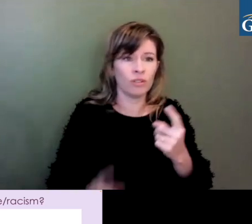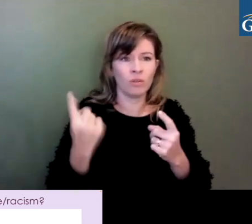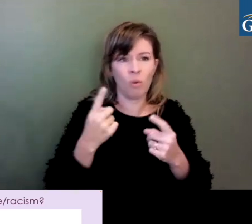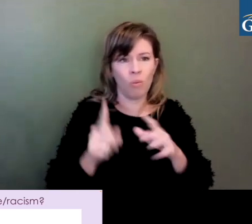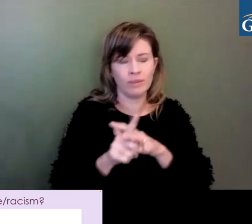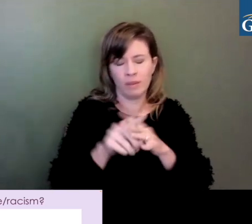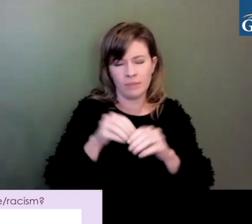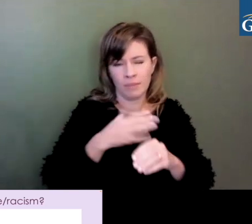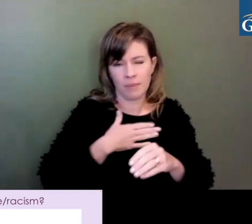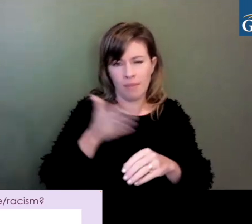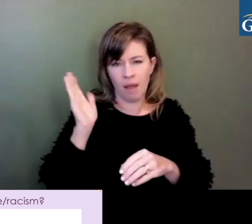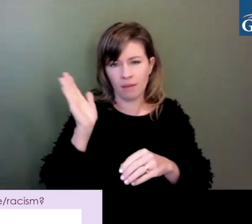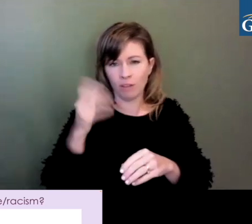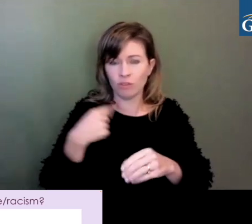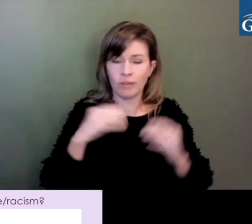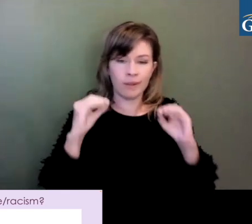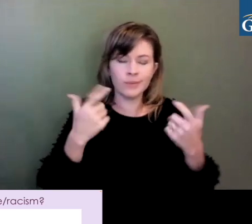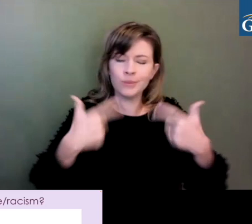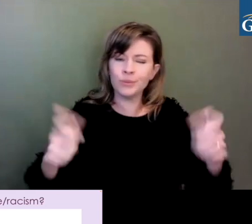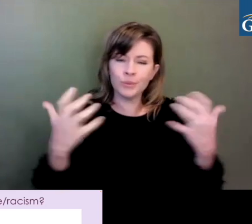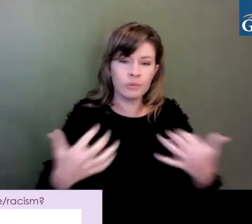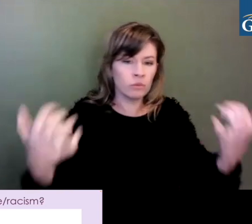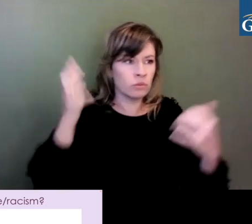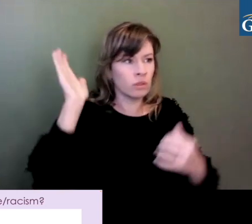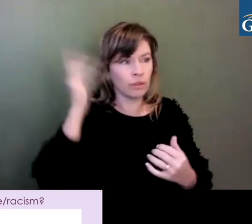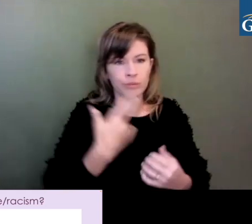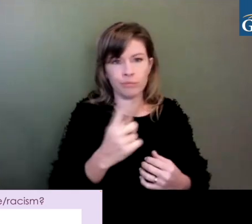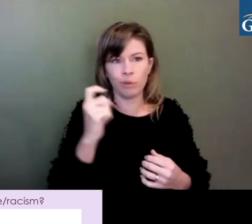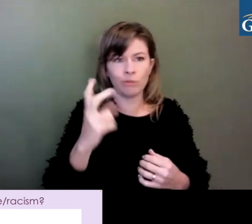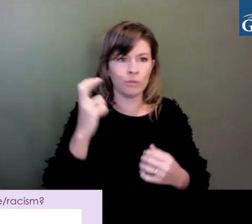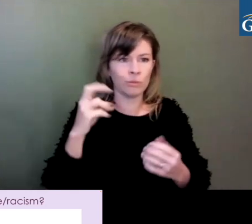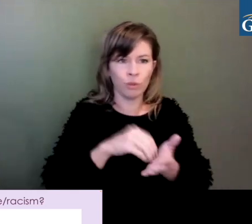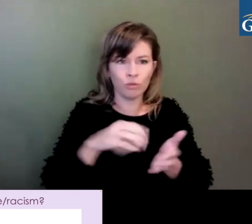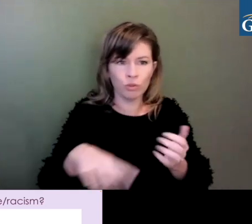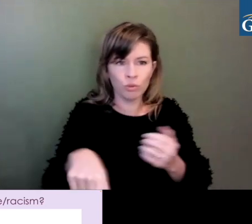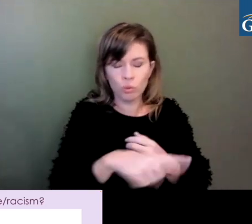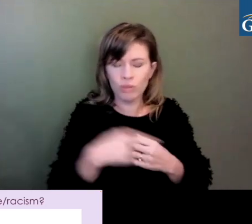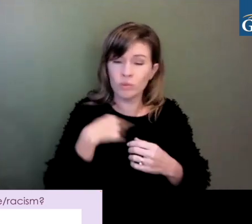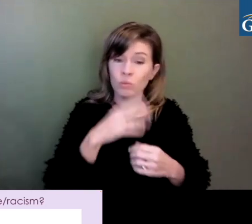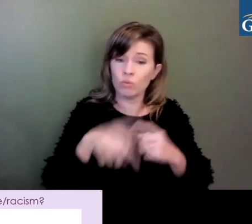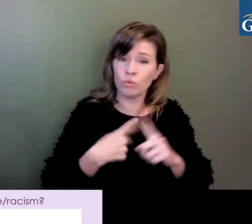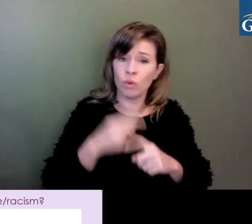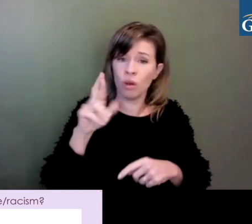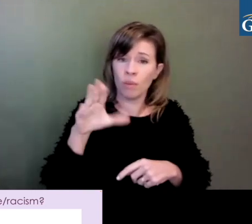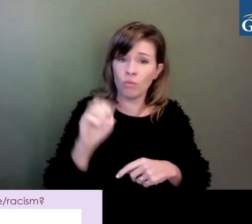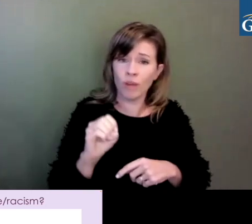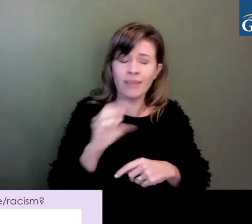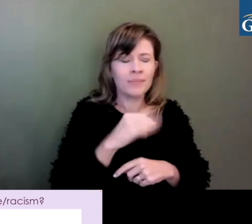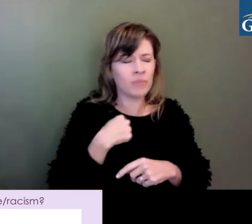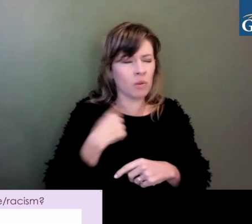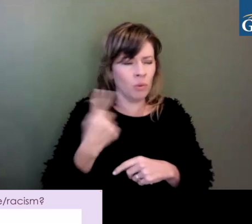kind of of a question that comes up on my lectures on race, I teach these lectures where we are talking about race. And I always ask at the beginning of the year,